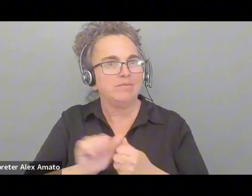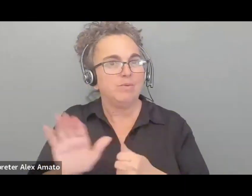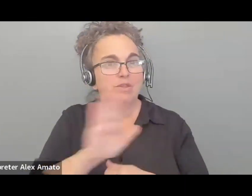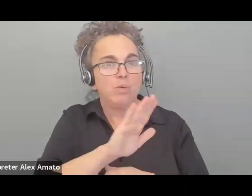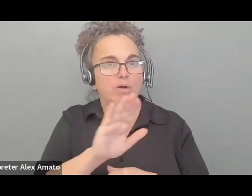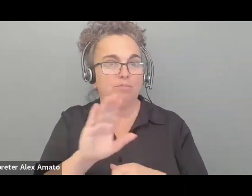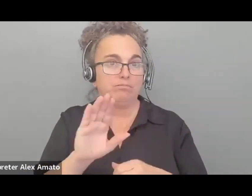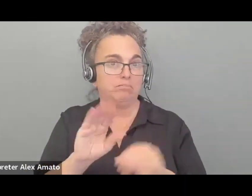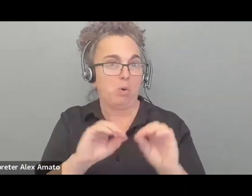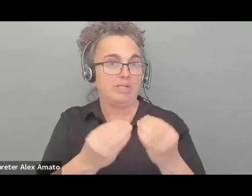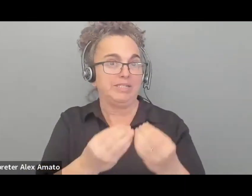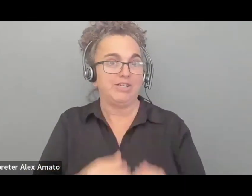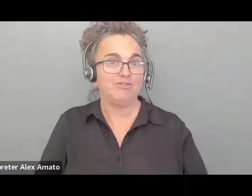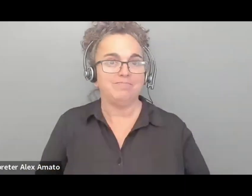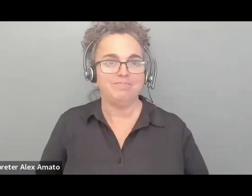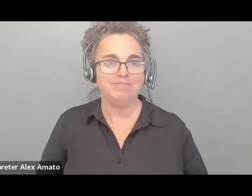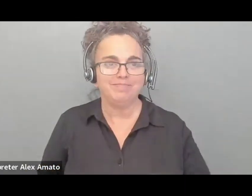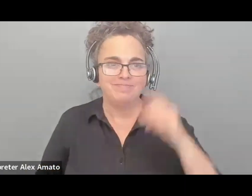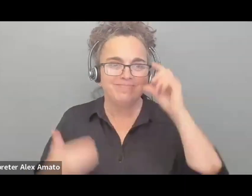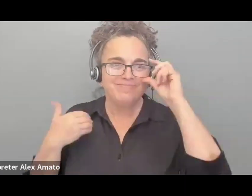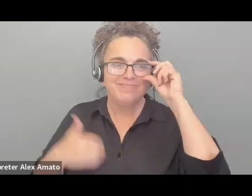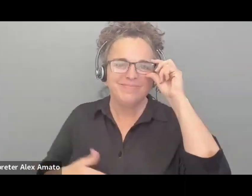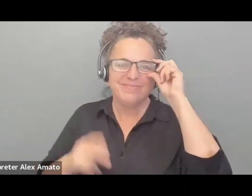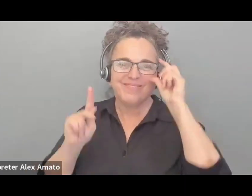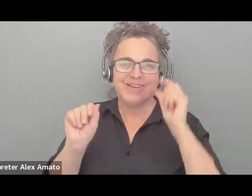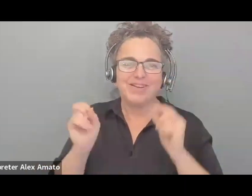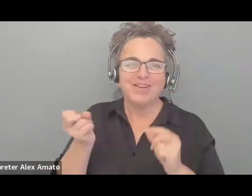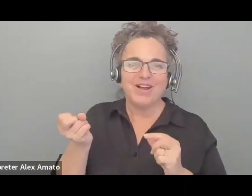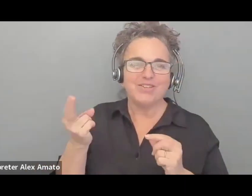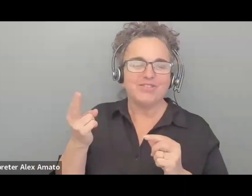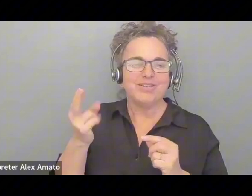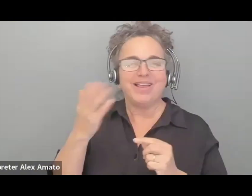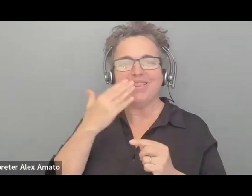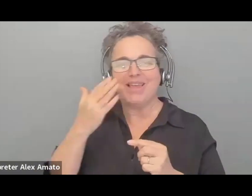This is Kaush. Thank you Reginé. That was a wonderful introduction.